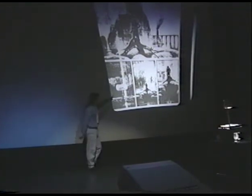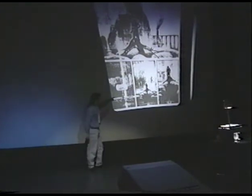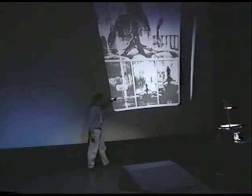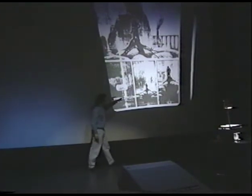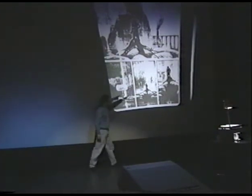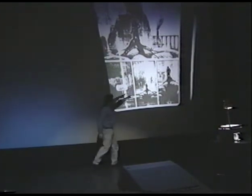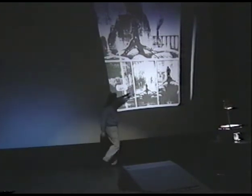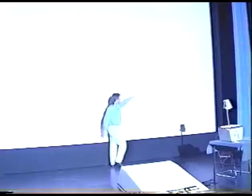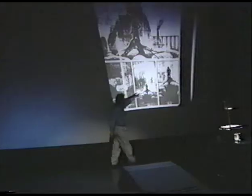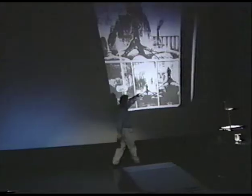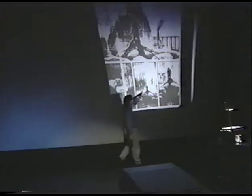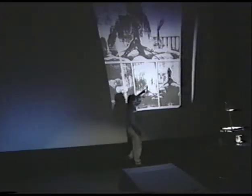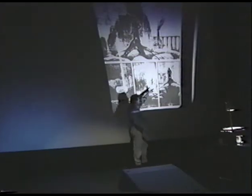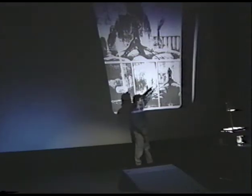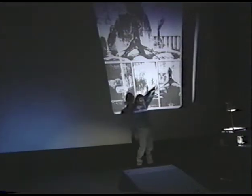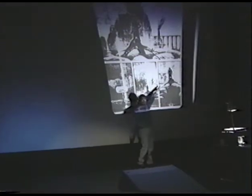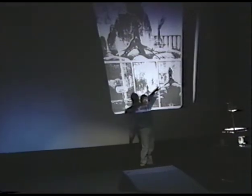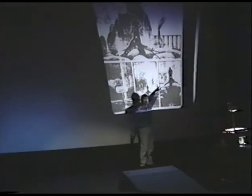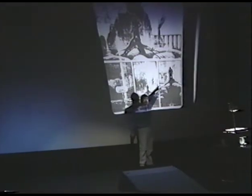I want you to focus on these three right here.